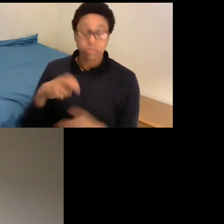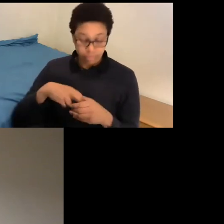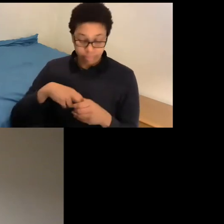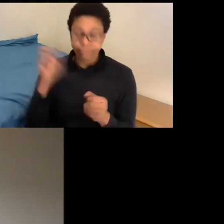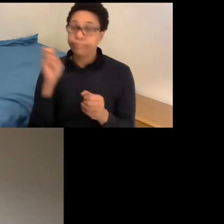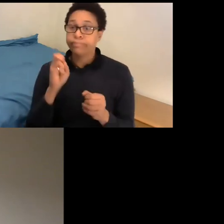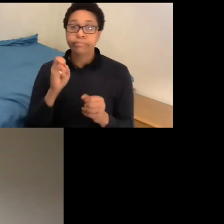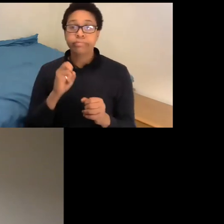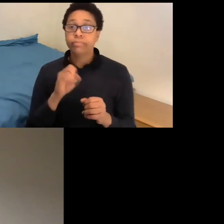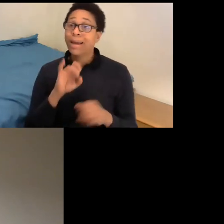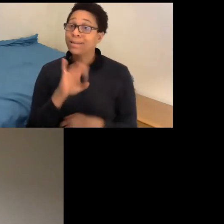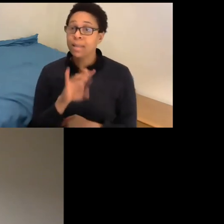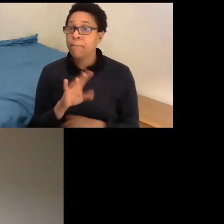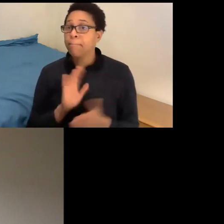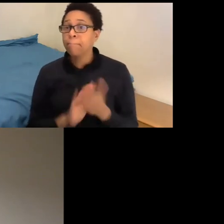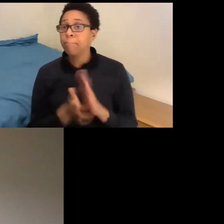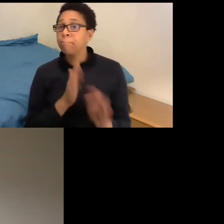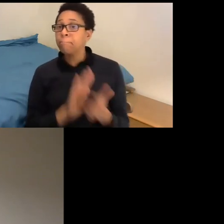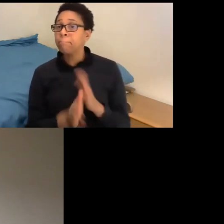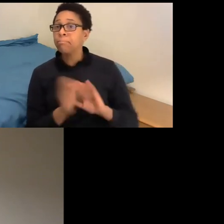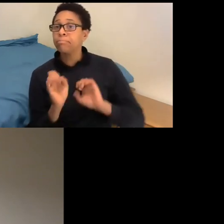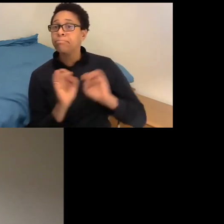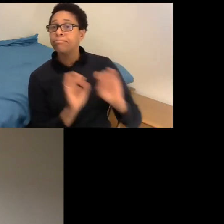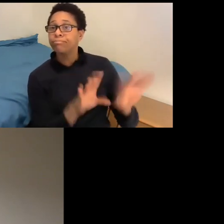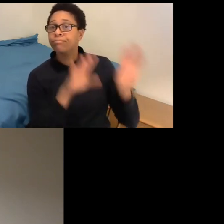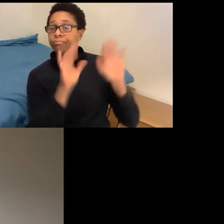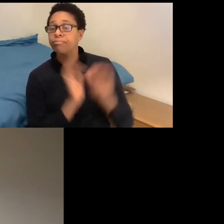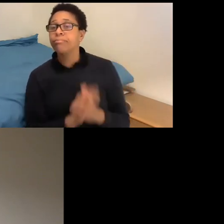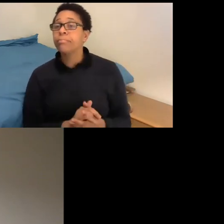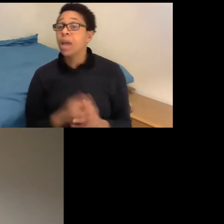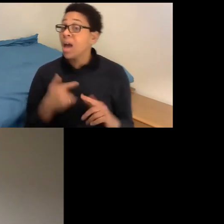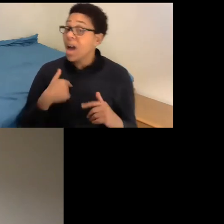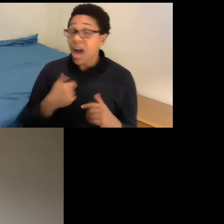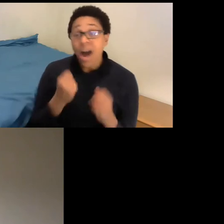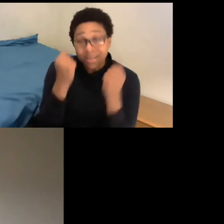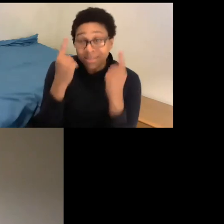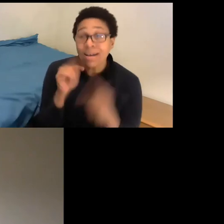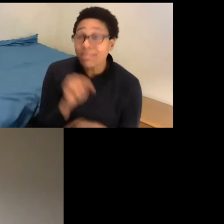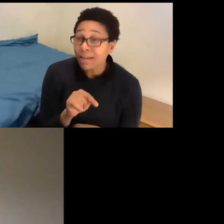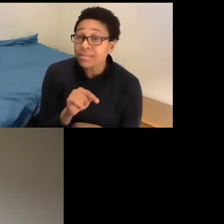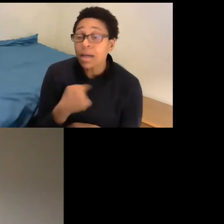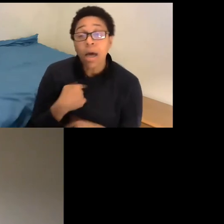And I get it. And I agree, and I support that. I think it becomes